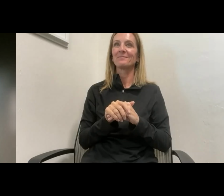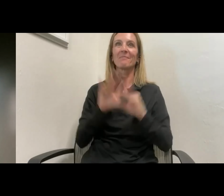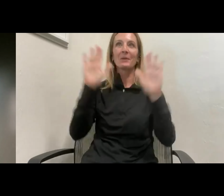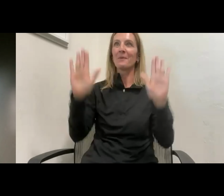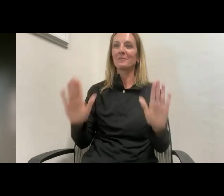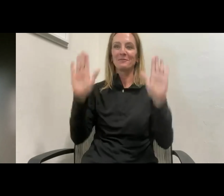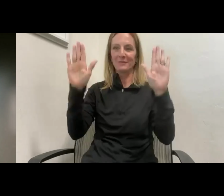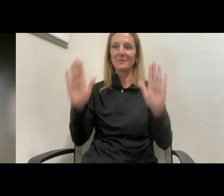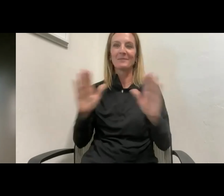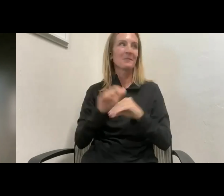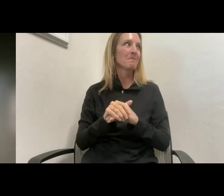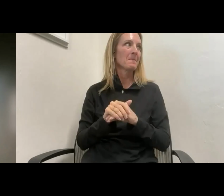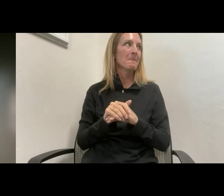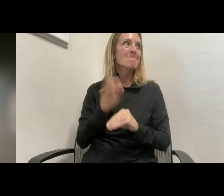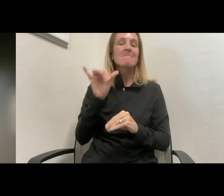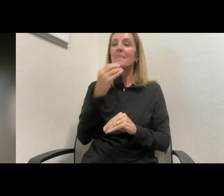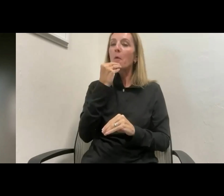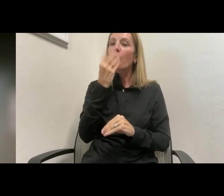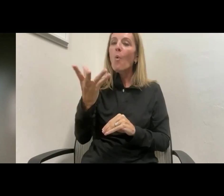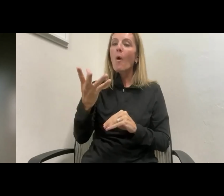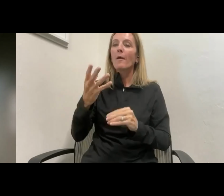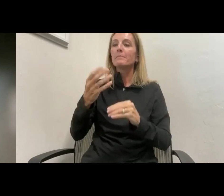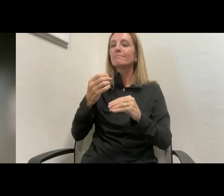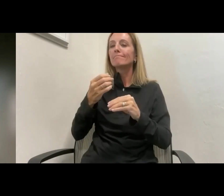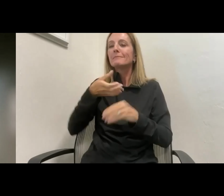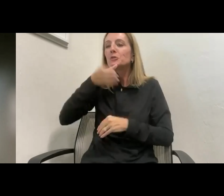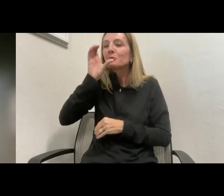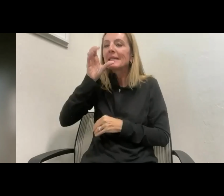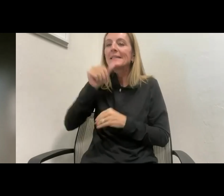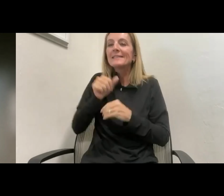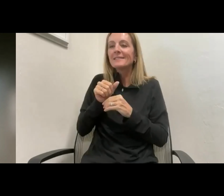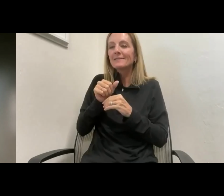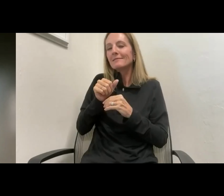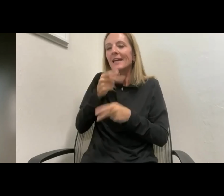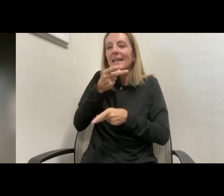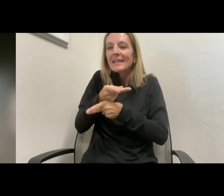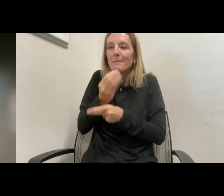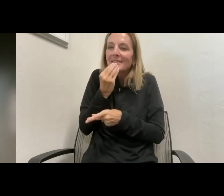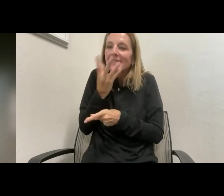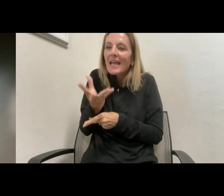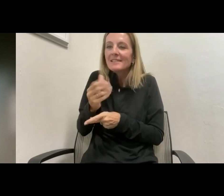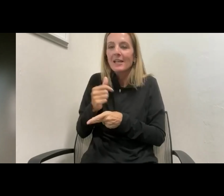It's those warm beverages that keep us toasty. I just moved into a big old house and I feel